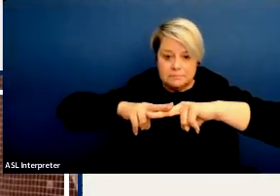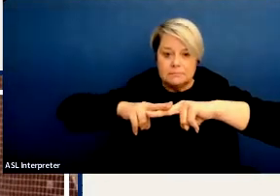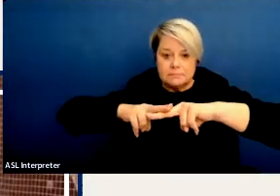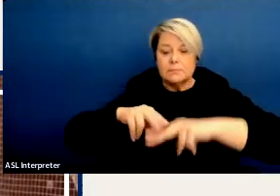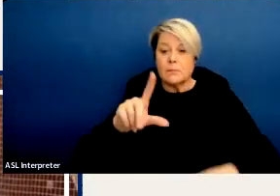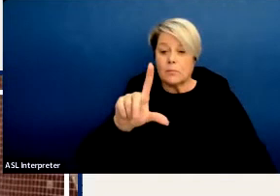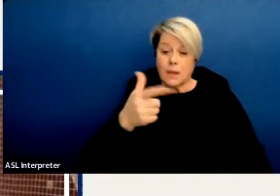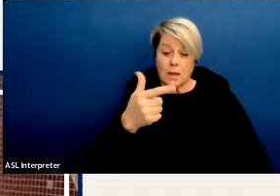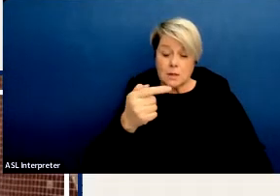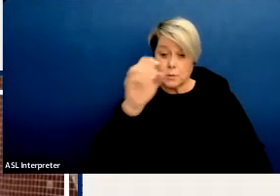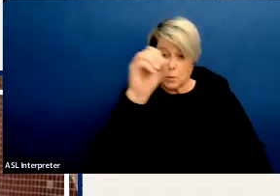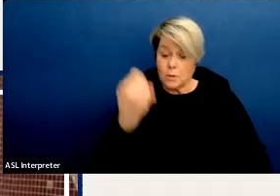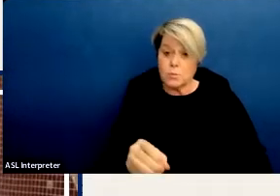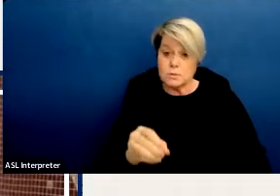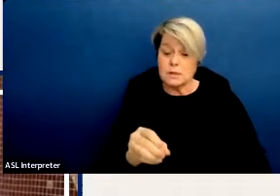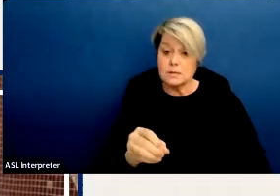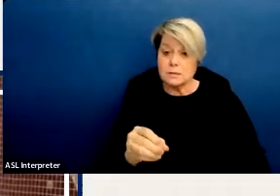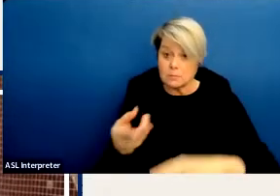from 2017 to 2012 by 21 percent. So we are having an